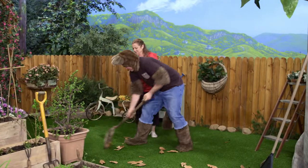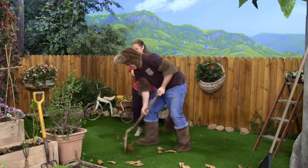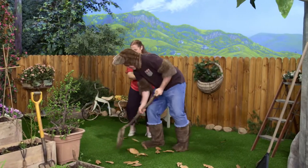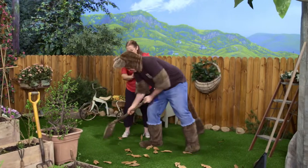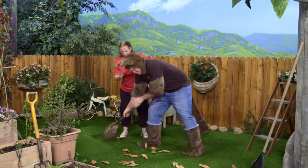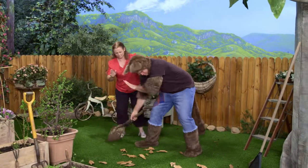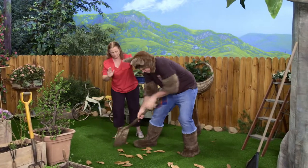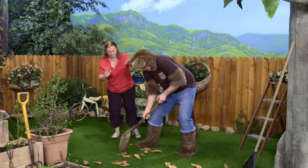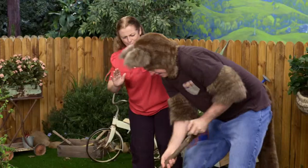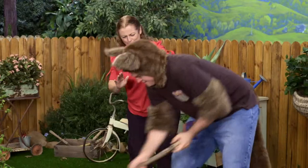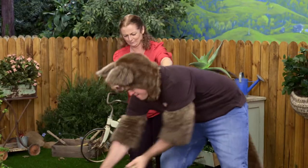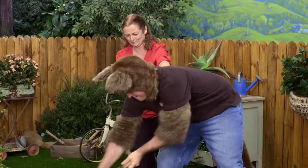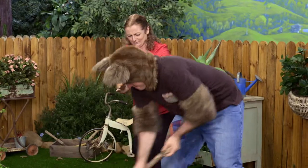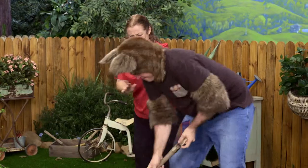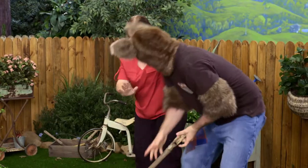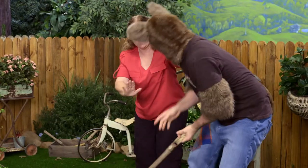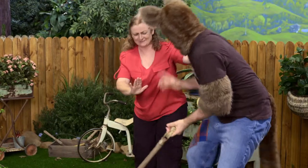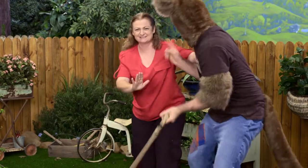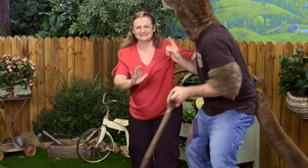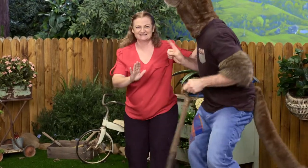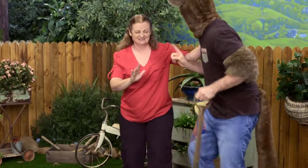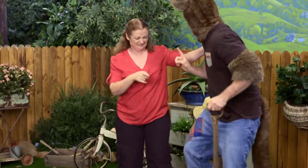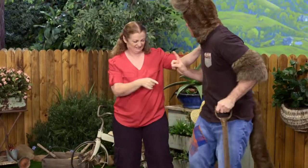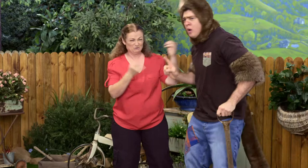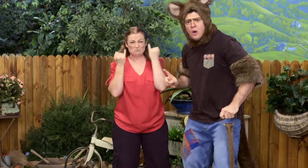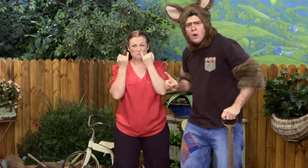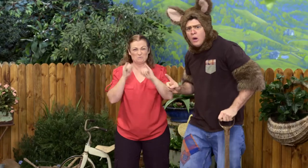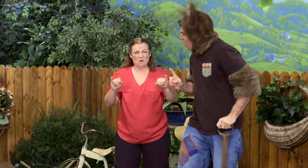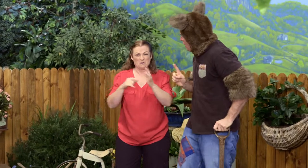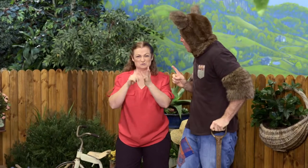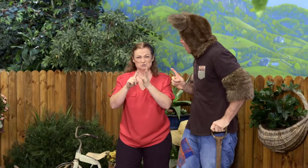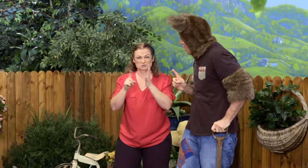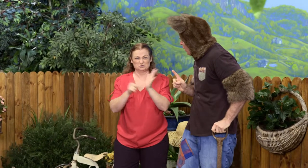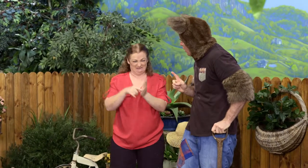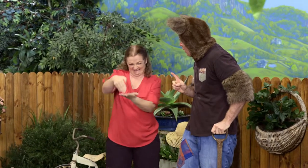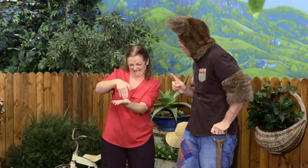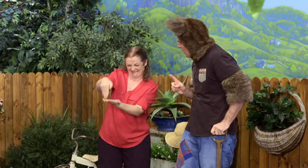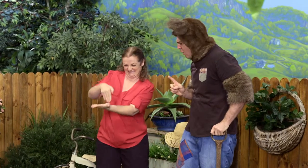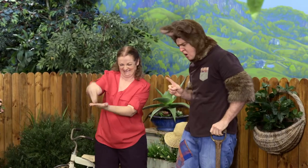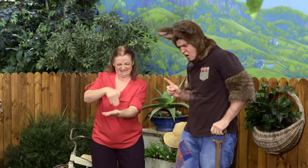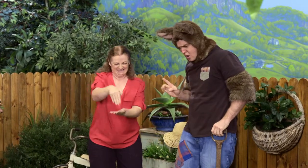Oh, no, no, no. Possum, no. What? That is the wrong tool for the job.